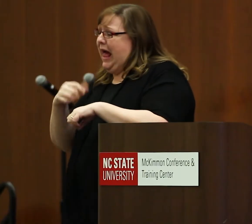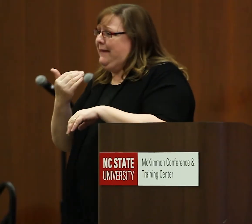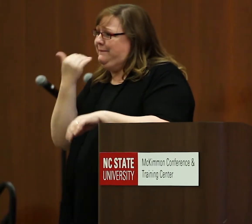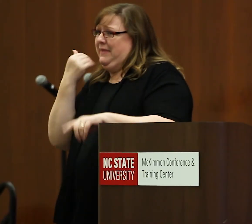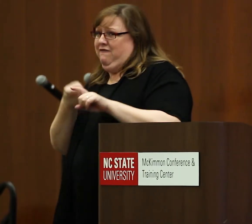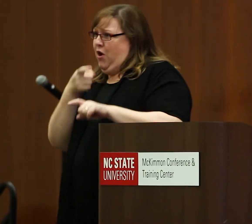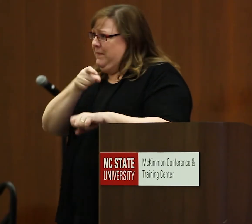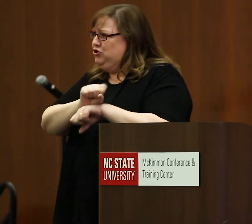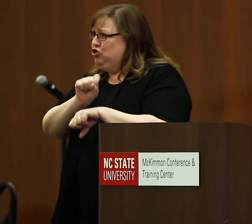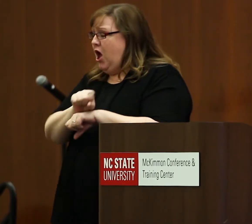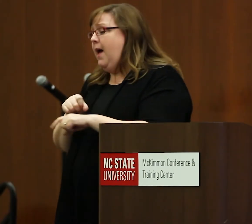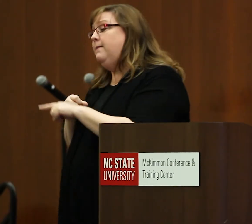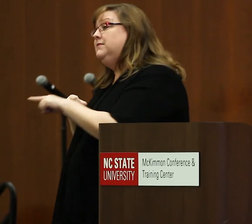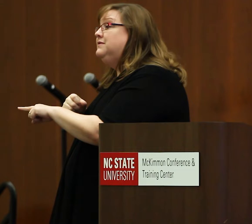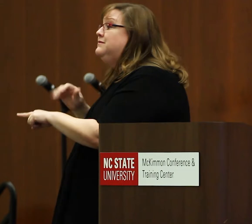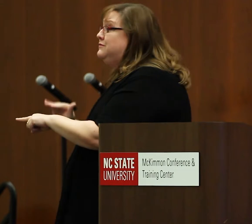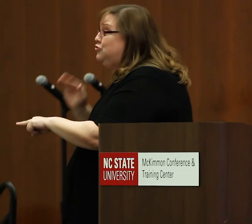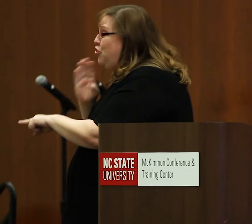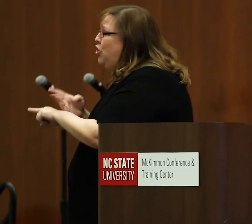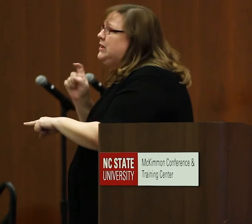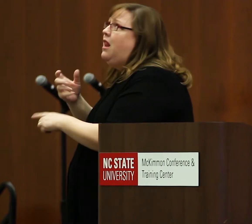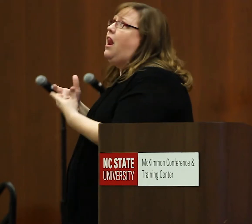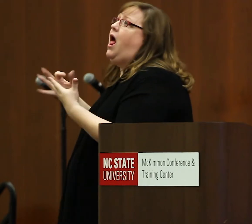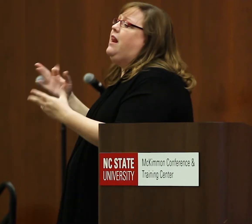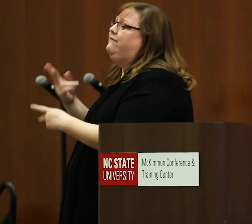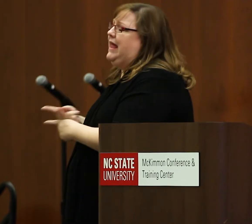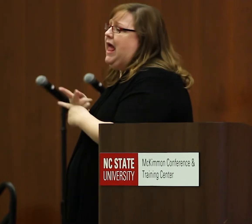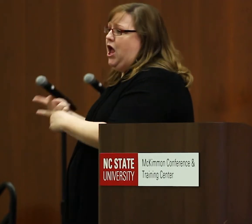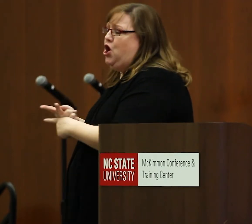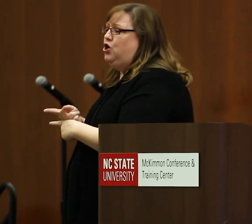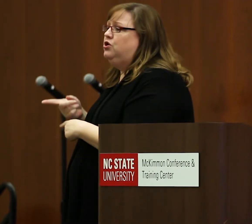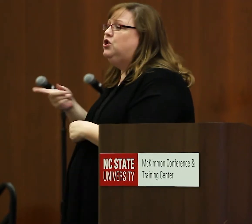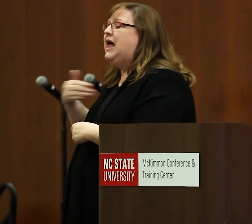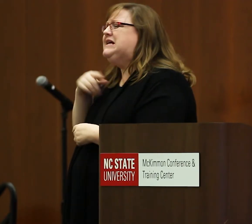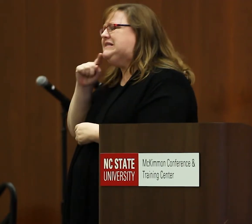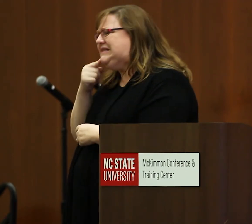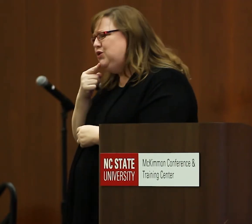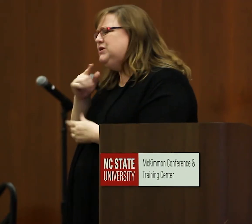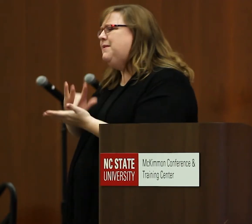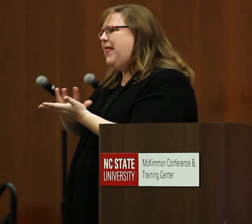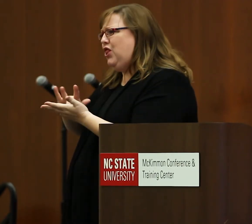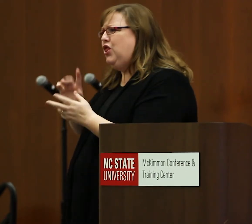Jaslene has needed a lot of care. She has serious medical issues from the time she